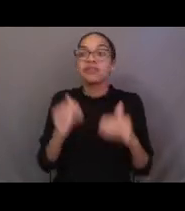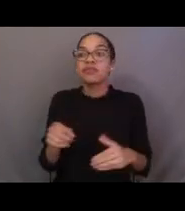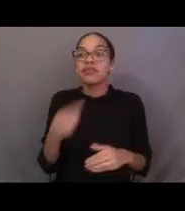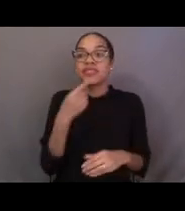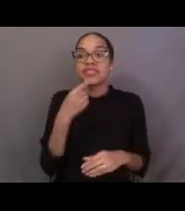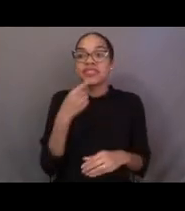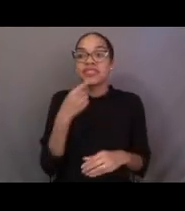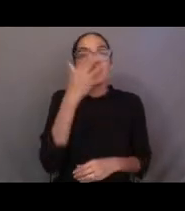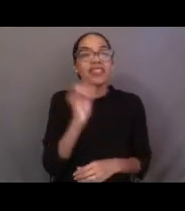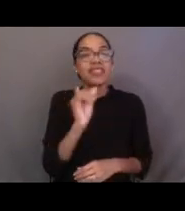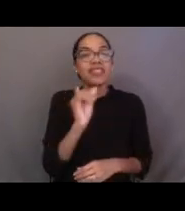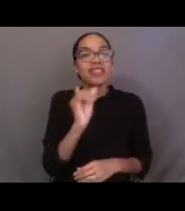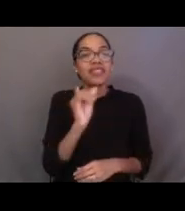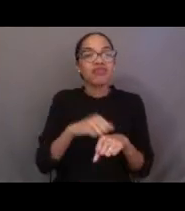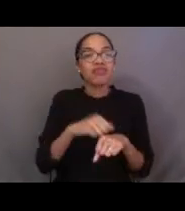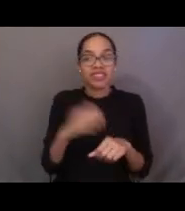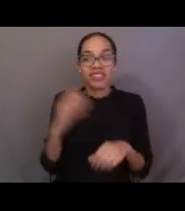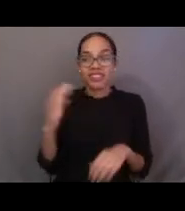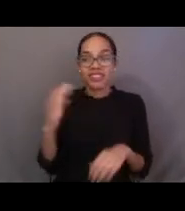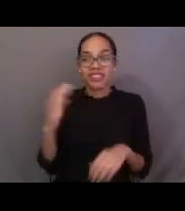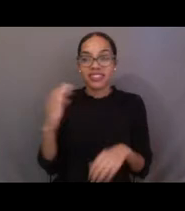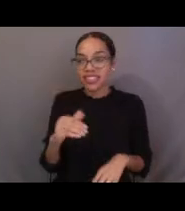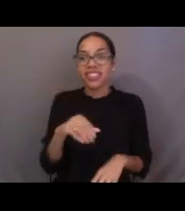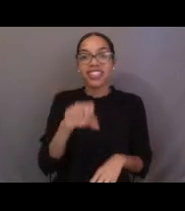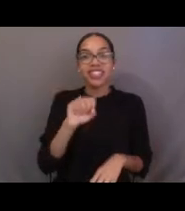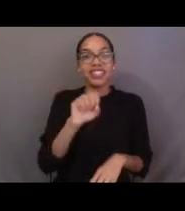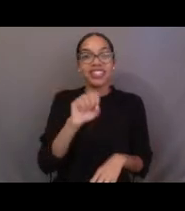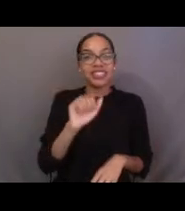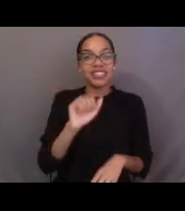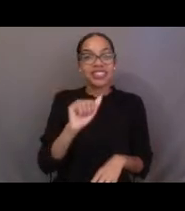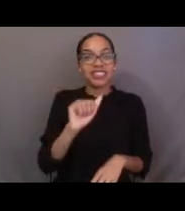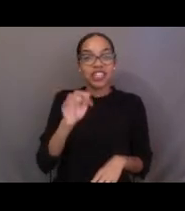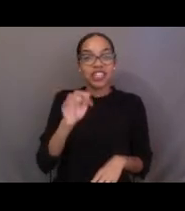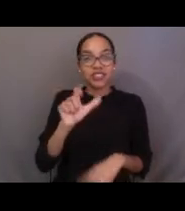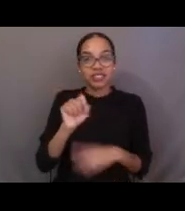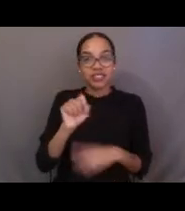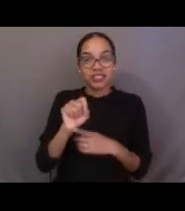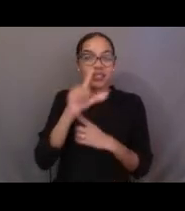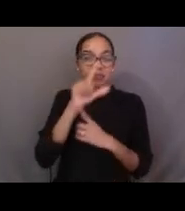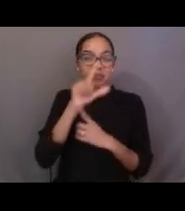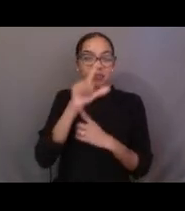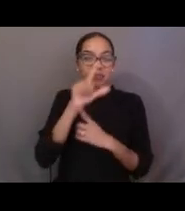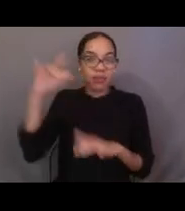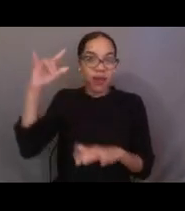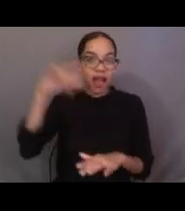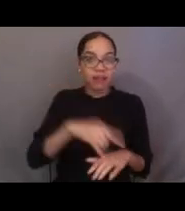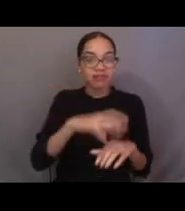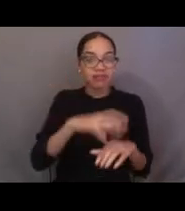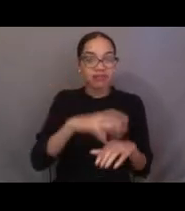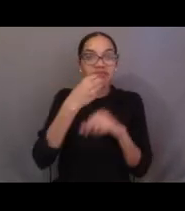Liam is saying seagulls like to eat them and Eva's saying that they make pearls. With that list, I'm going to hand it back to you, Harriet.